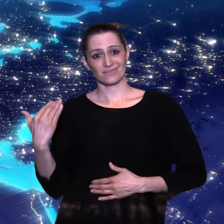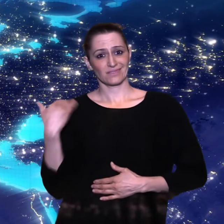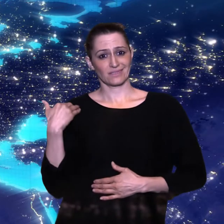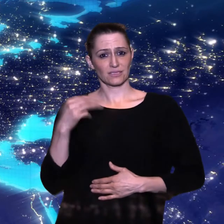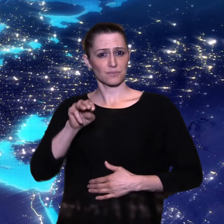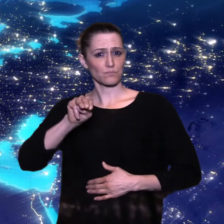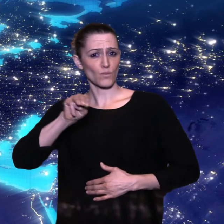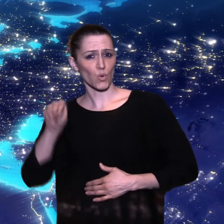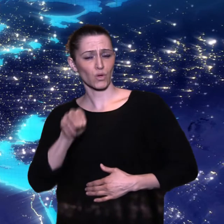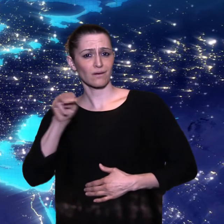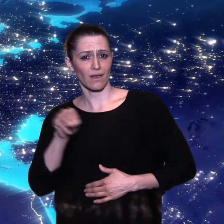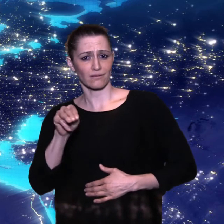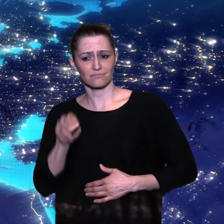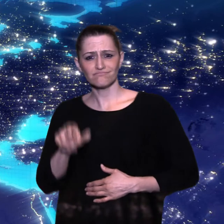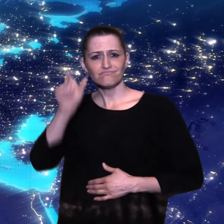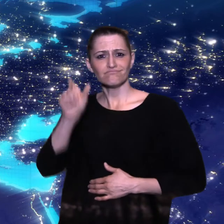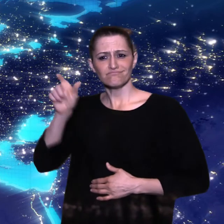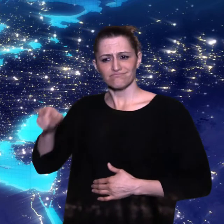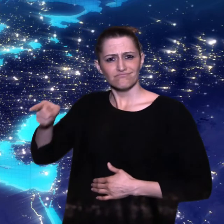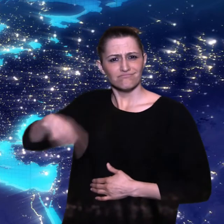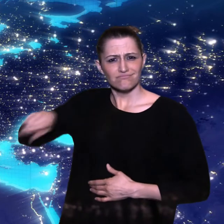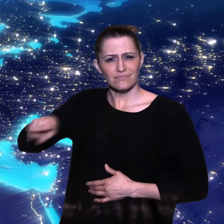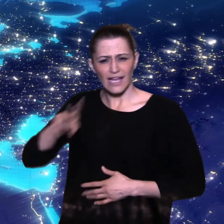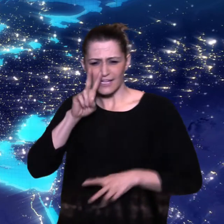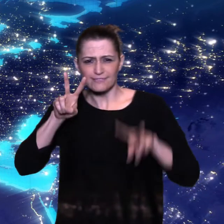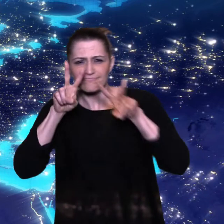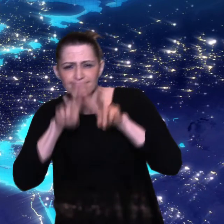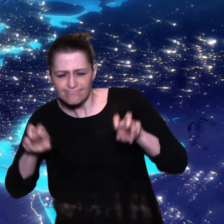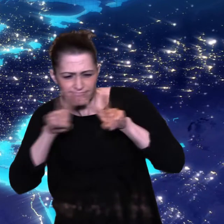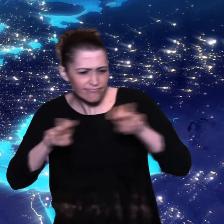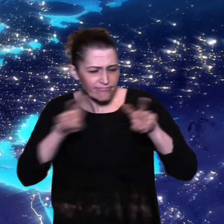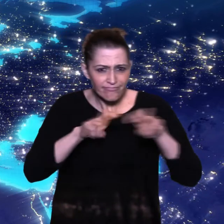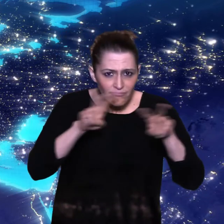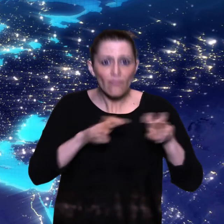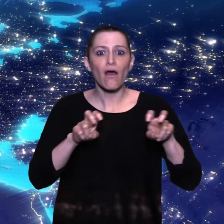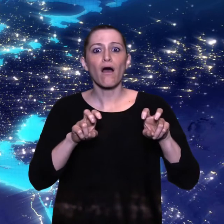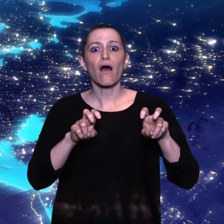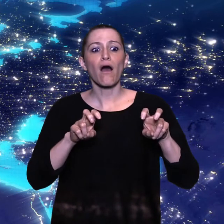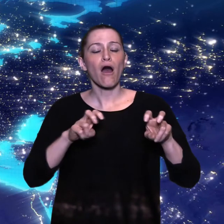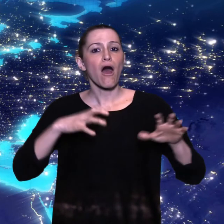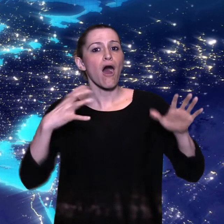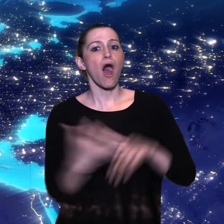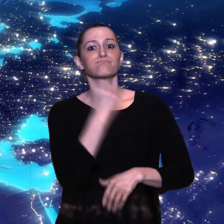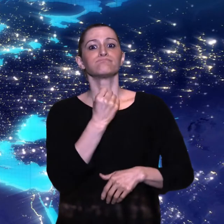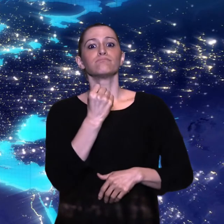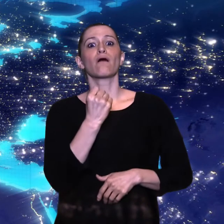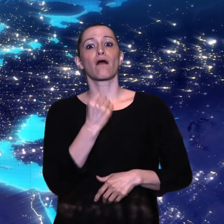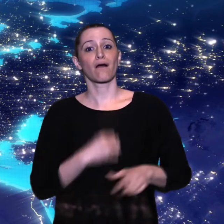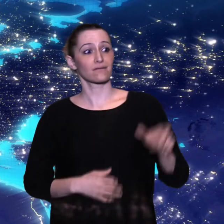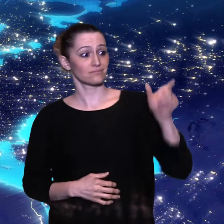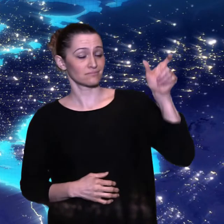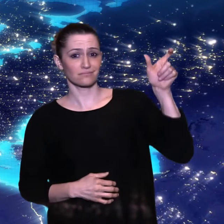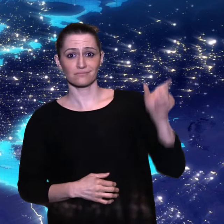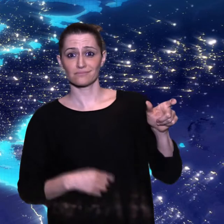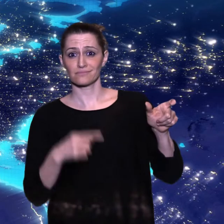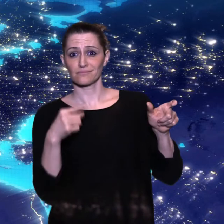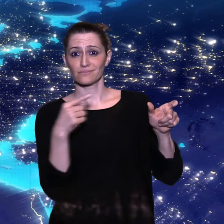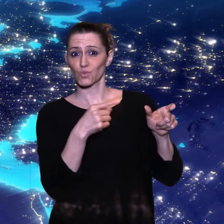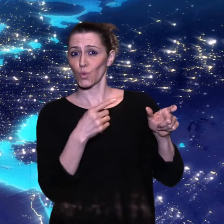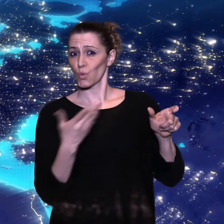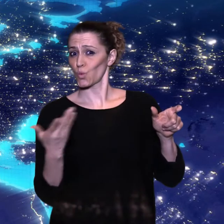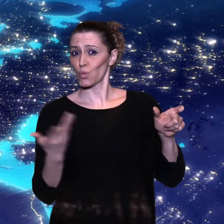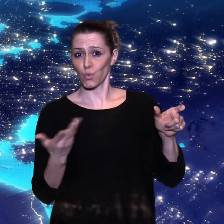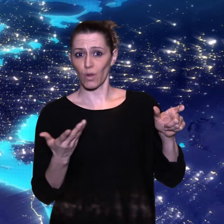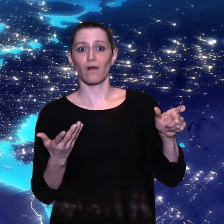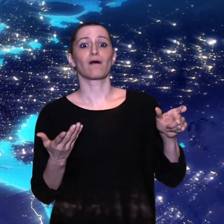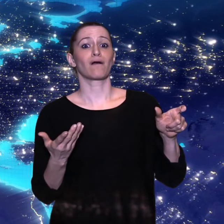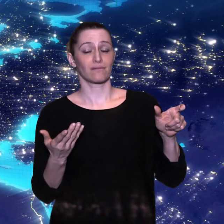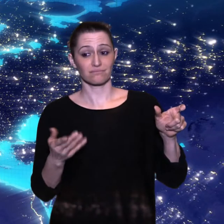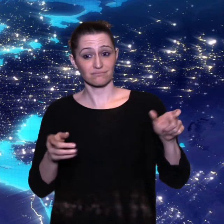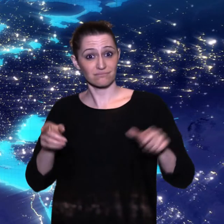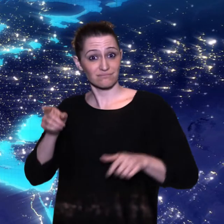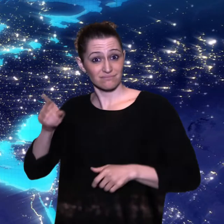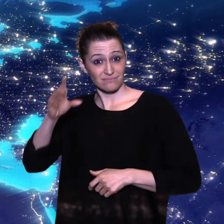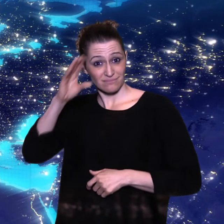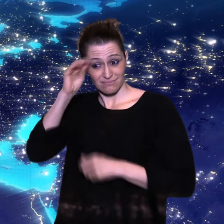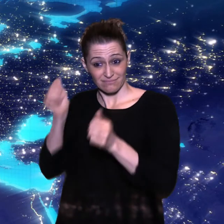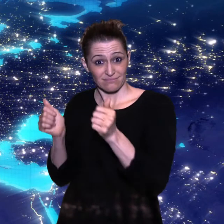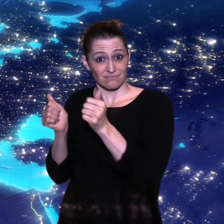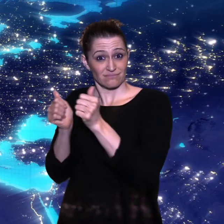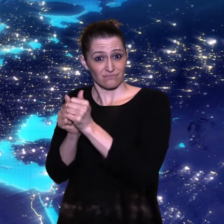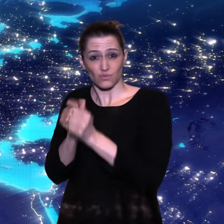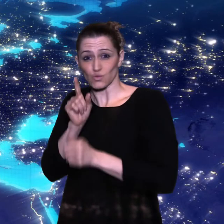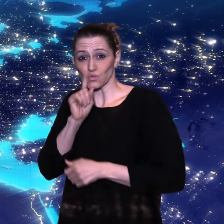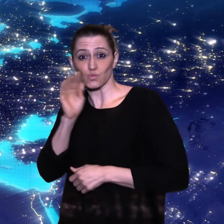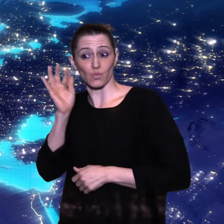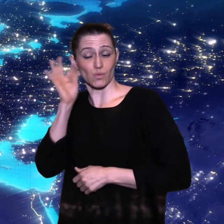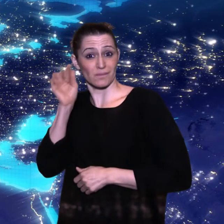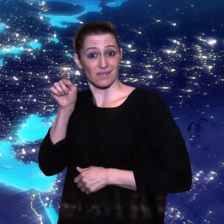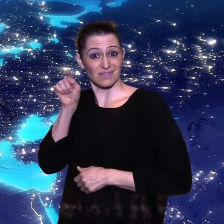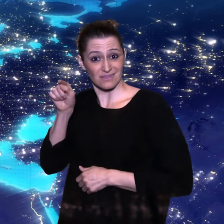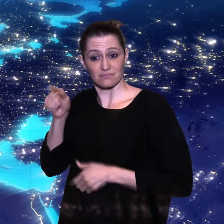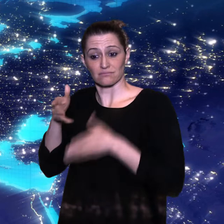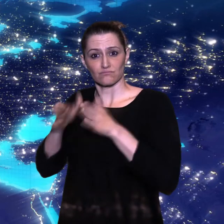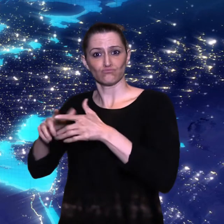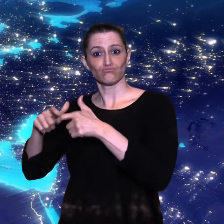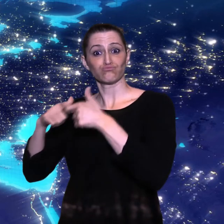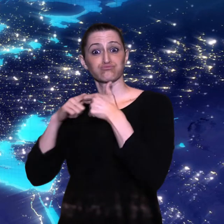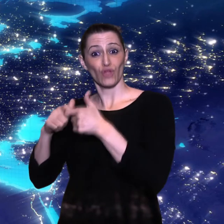On Monday, the investigators found that the mistress’s